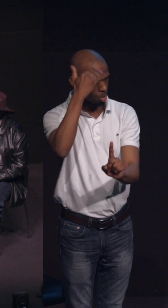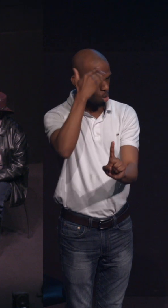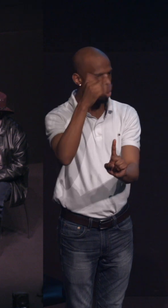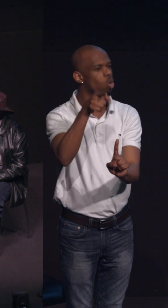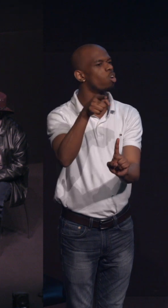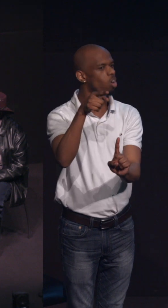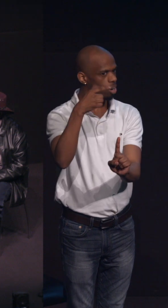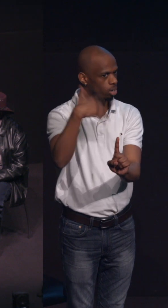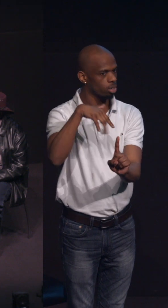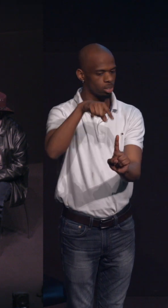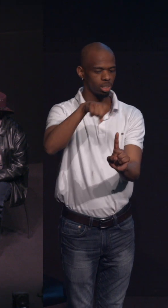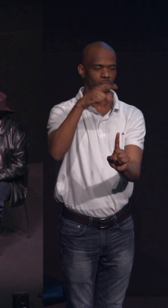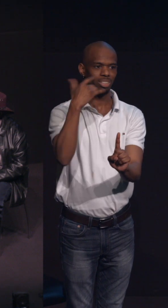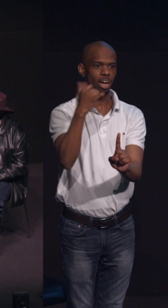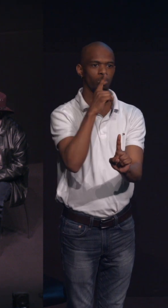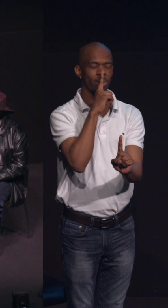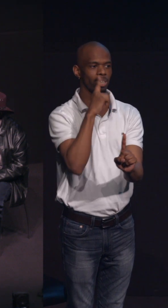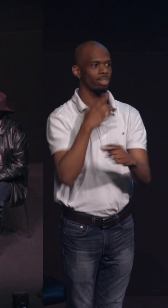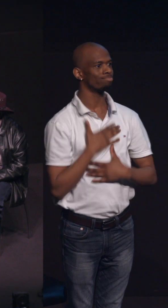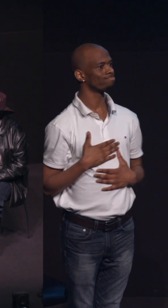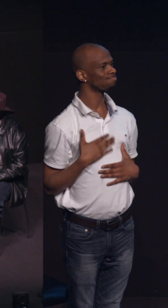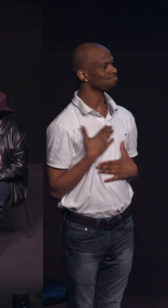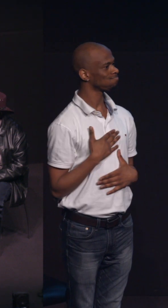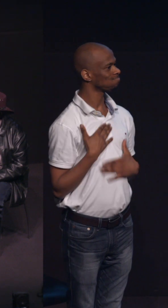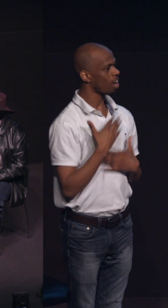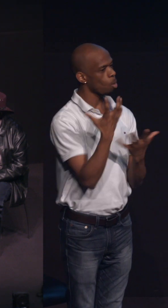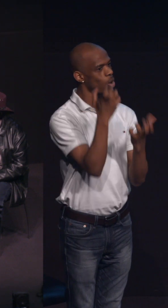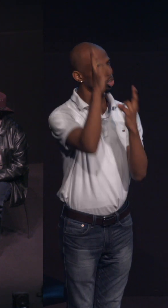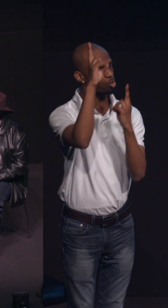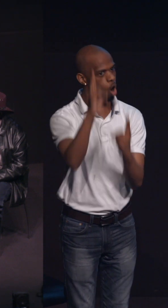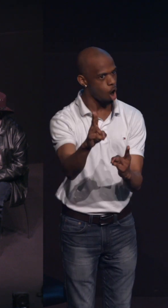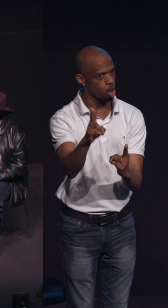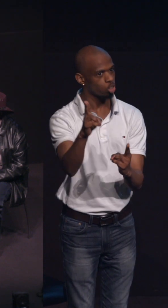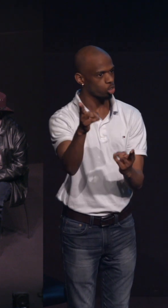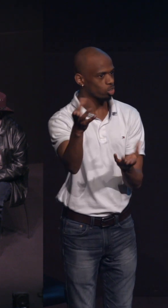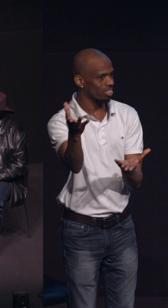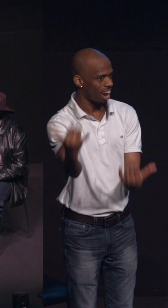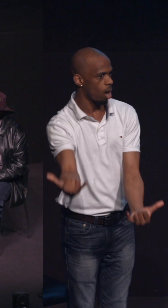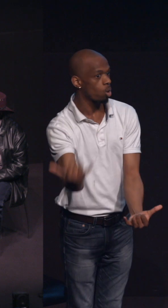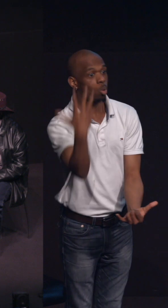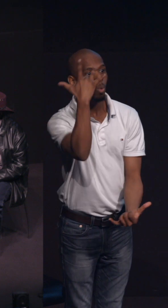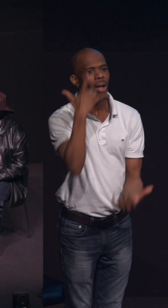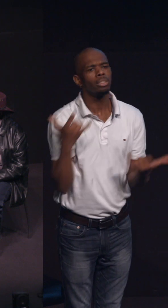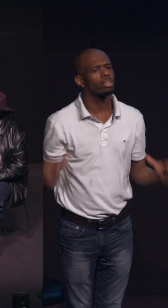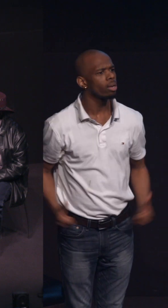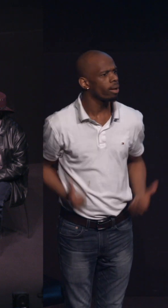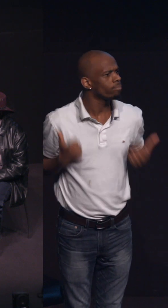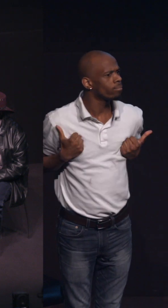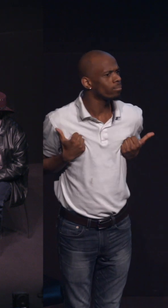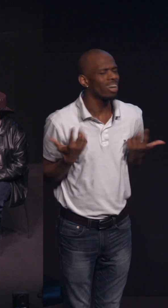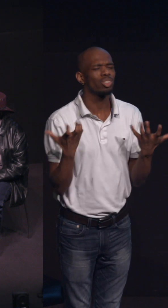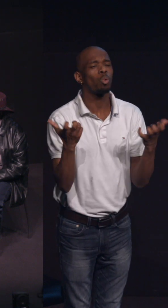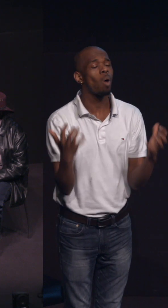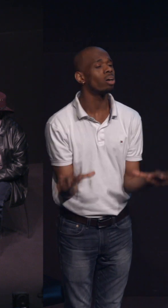having her time, so let's again honor the people while they're here. She is now an ancestor, but her book,